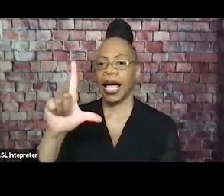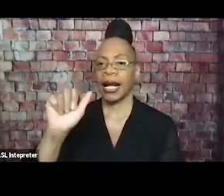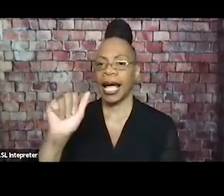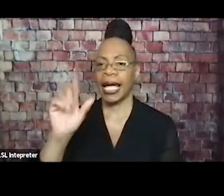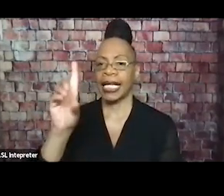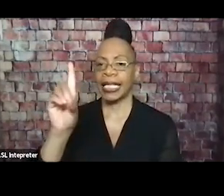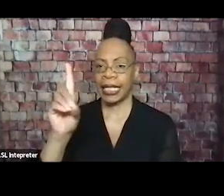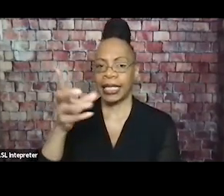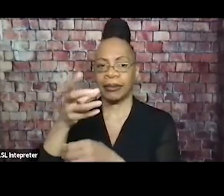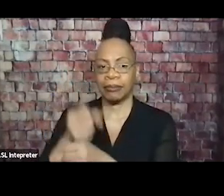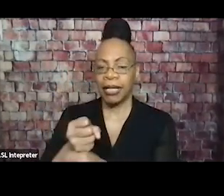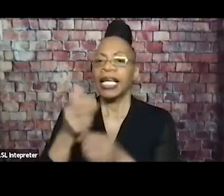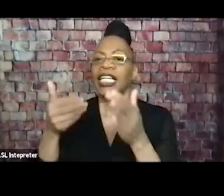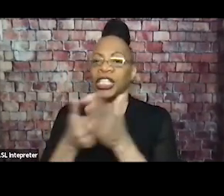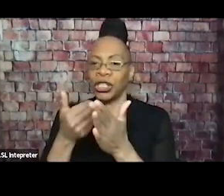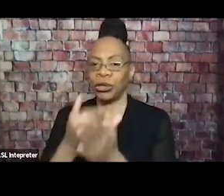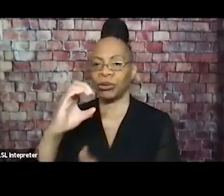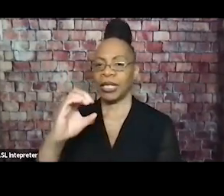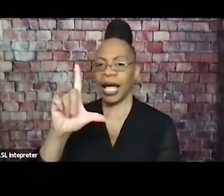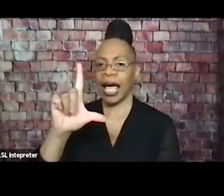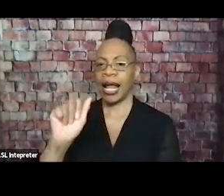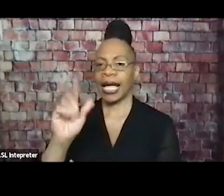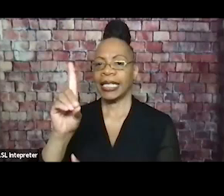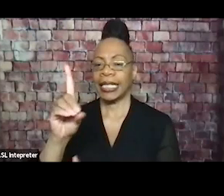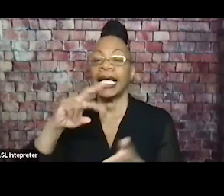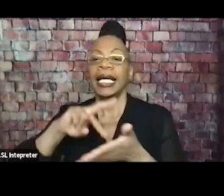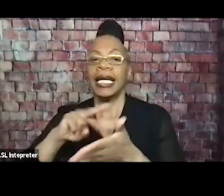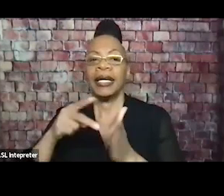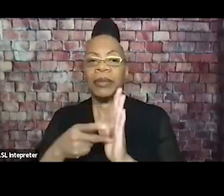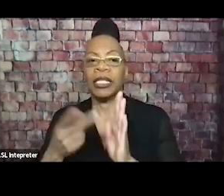So it's new, but it just means that you want to make sure